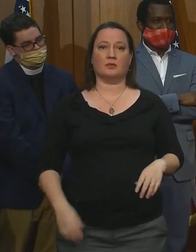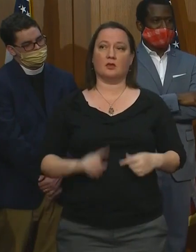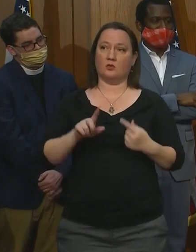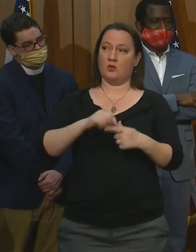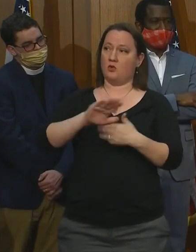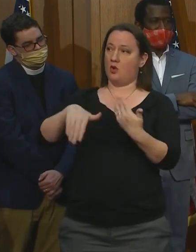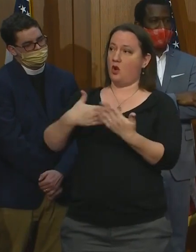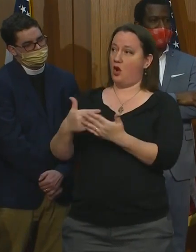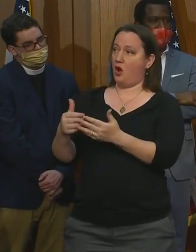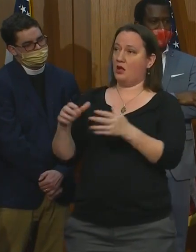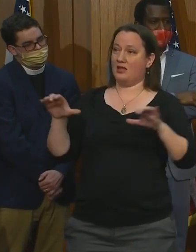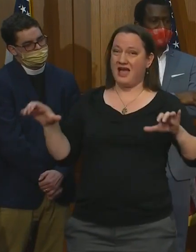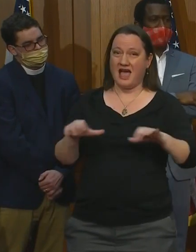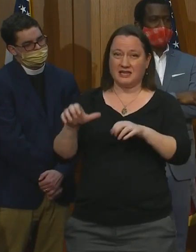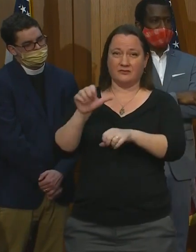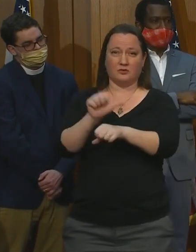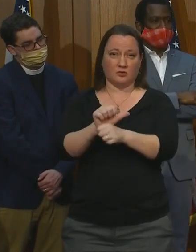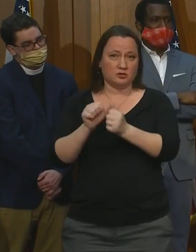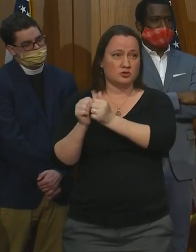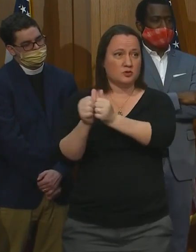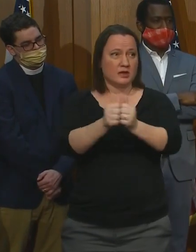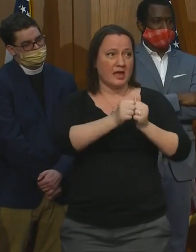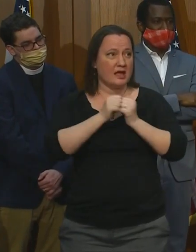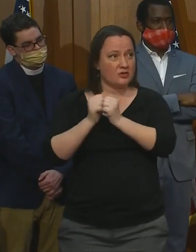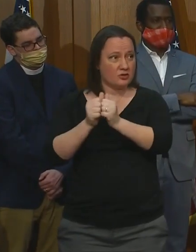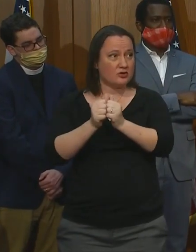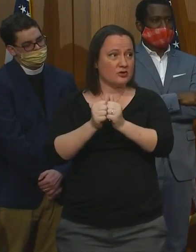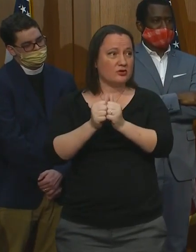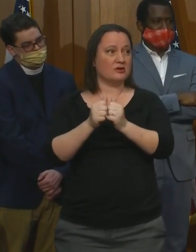AND SO IN TILL WE ARE ALL